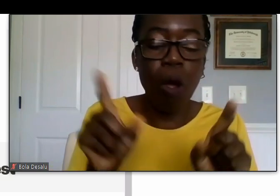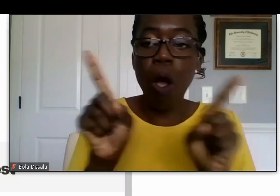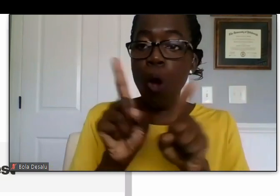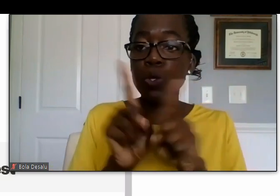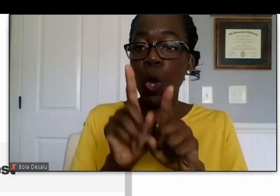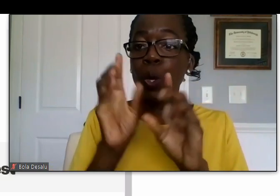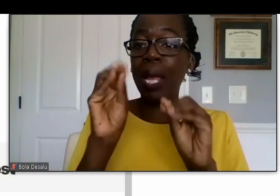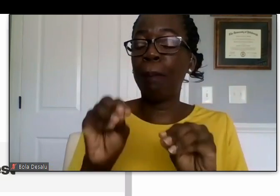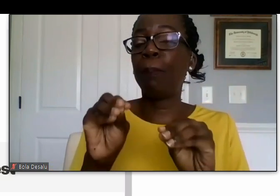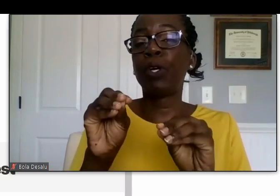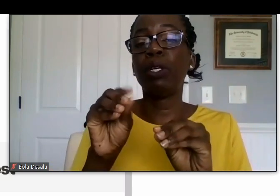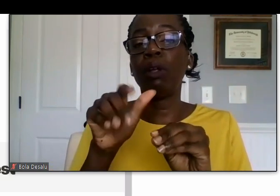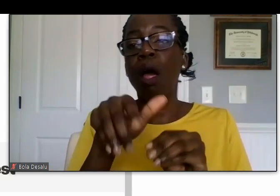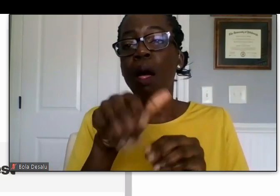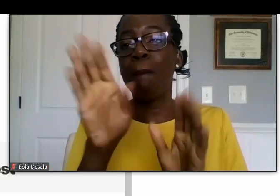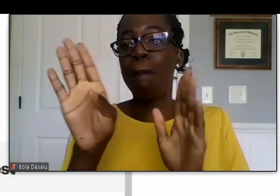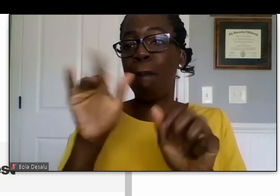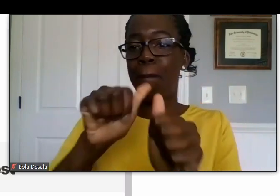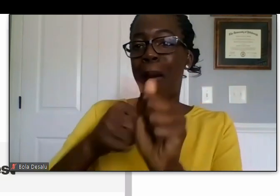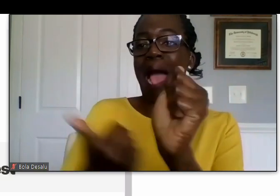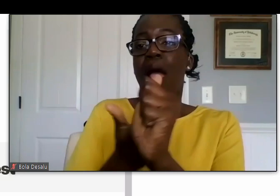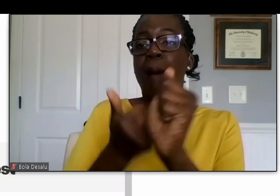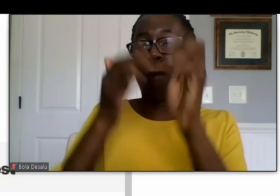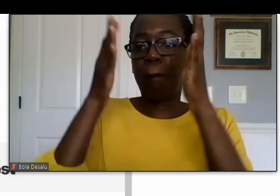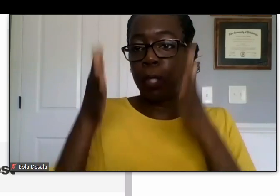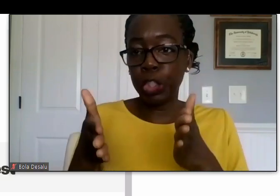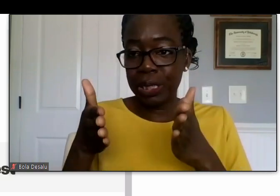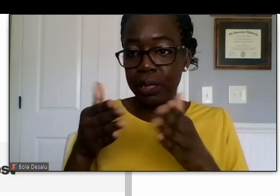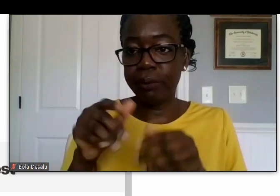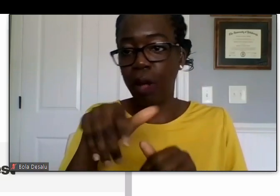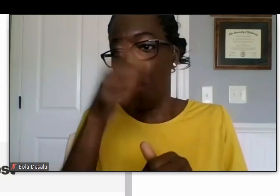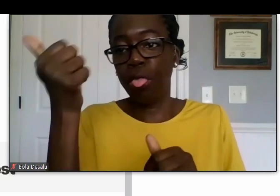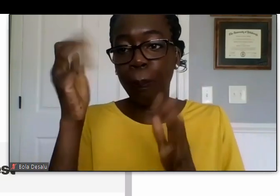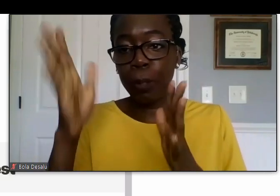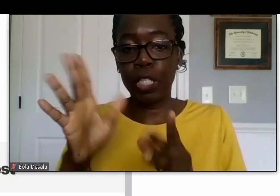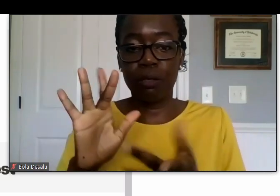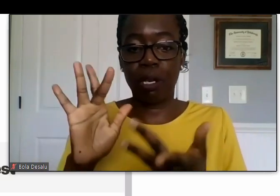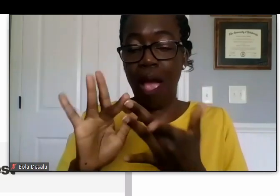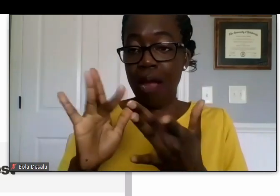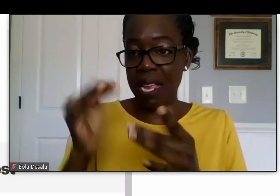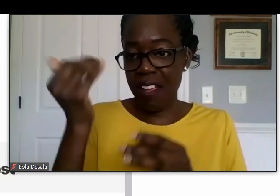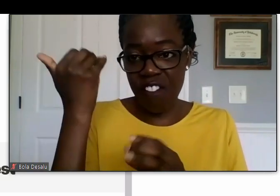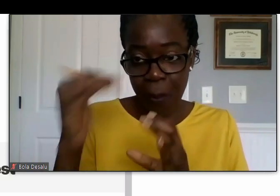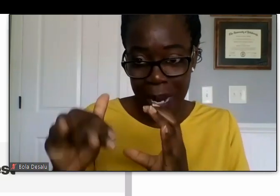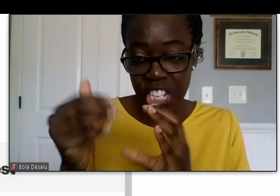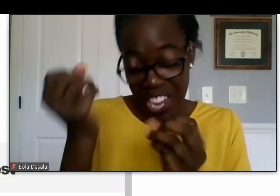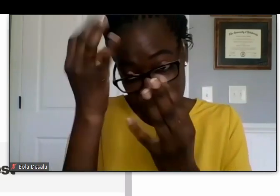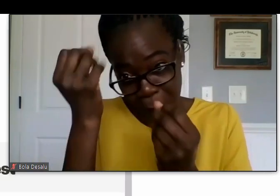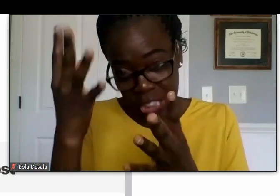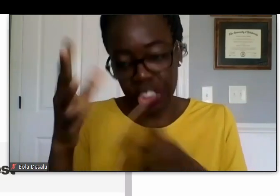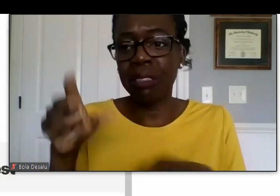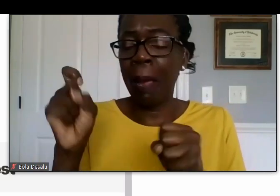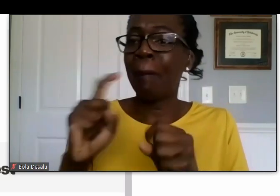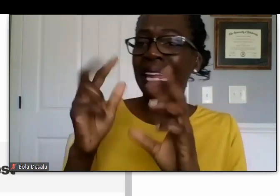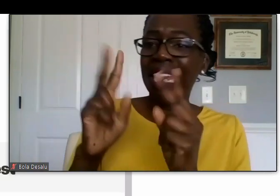You have to check both boxes. You have to put your phone number and an alternative contact person.